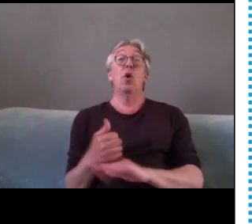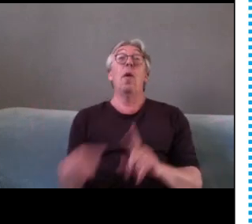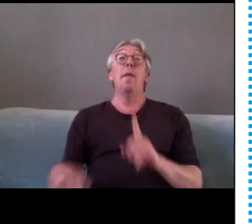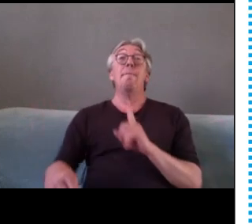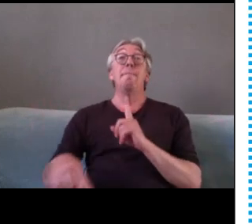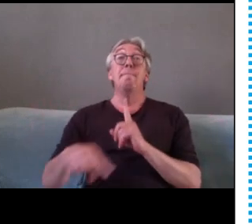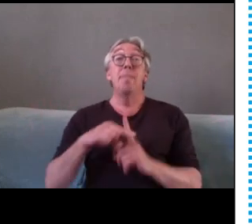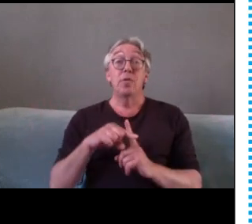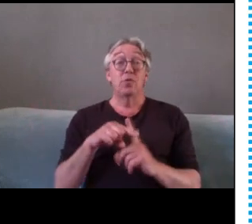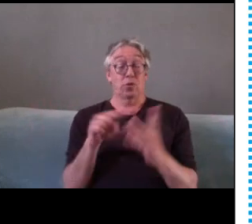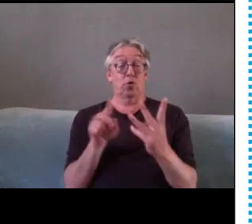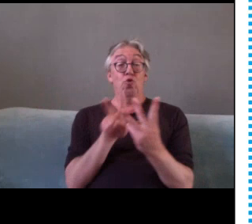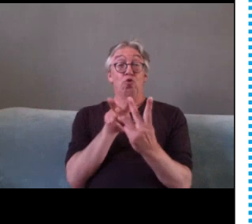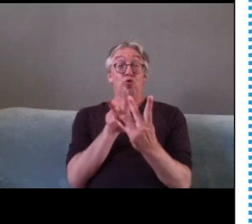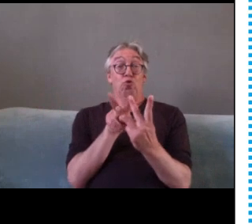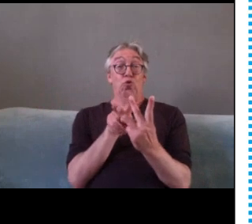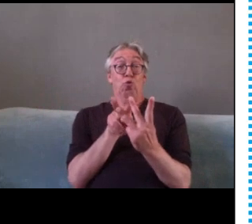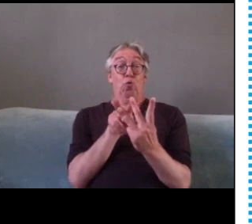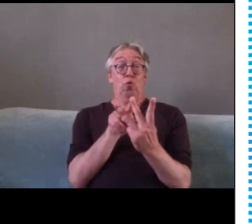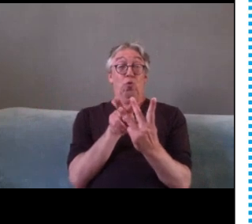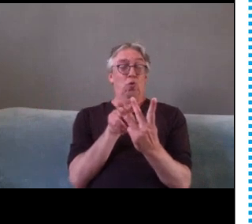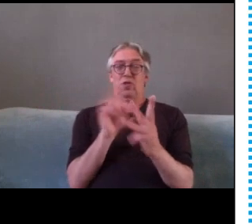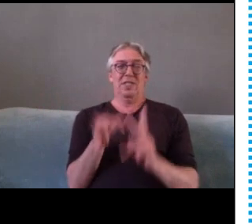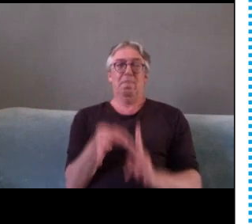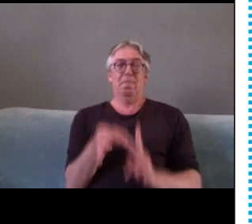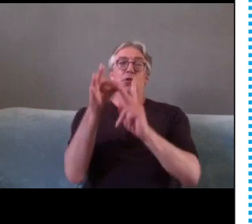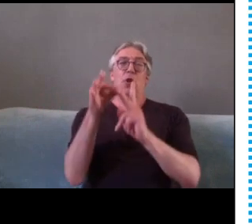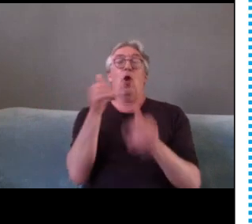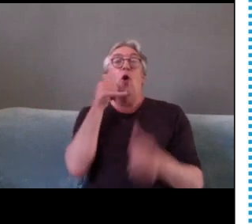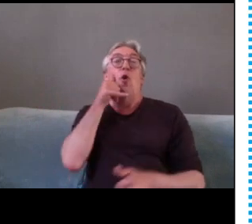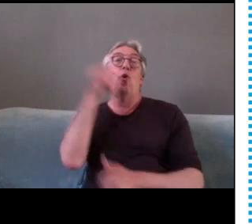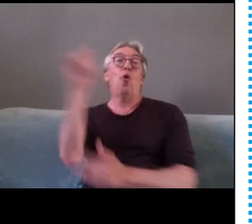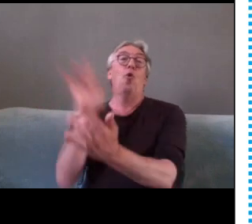One is missing children. And the other is a hotline